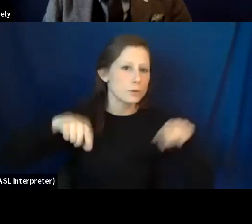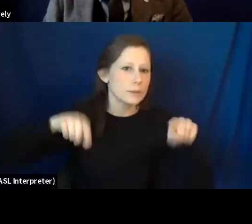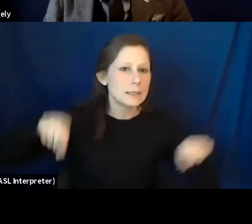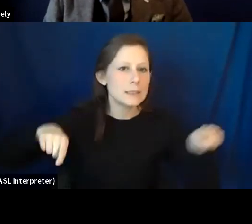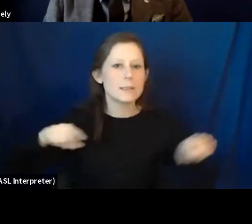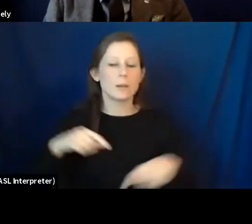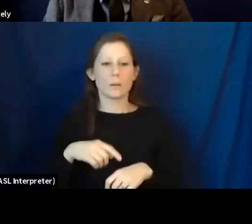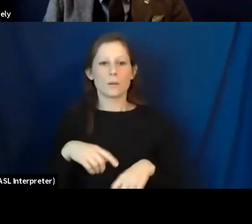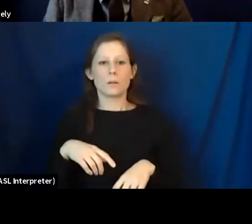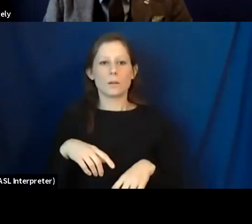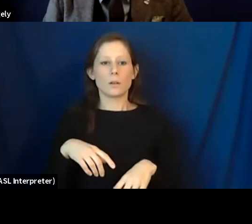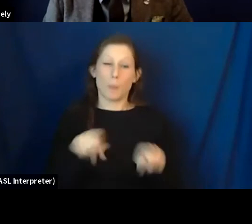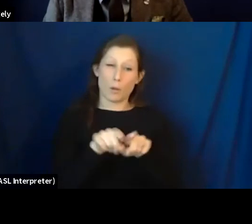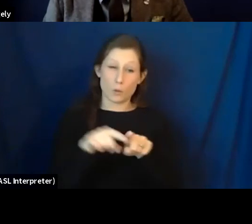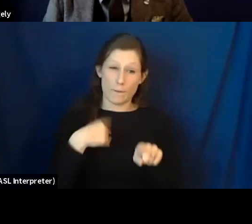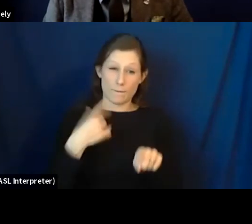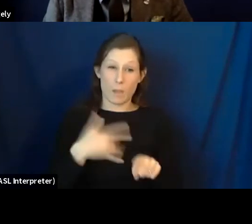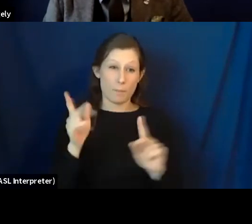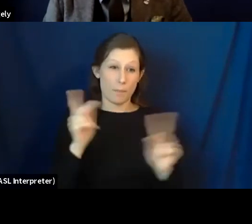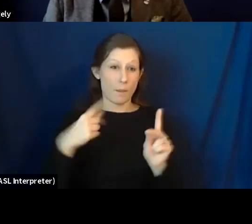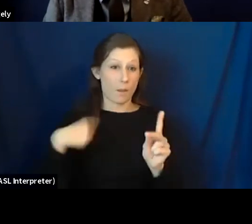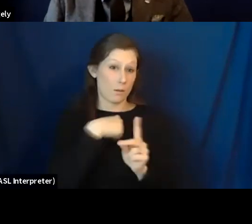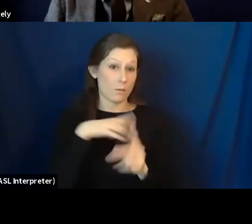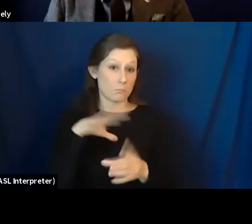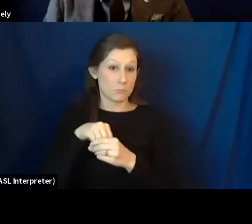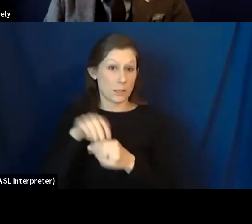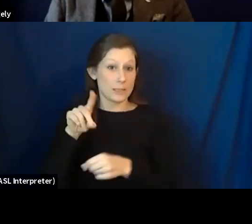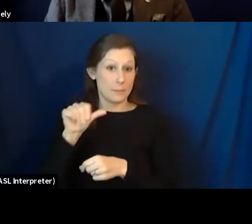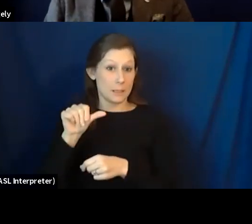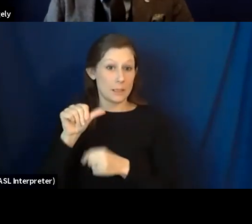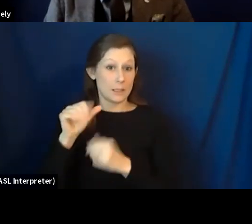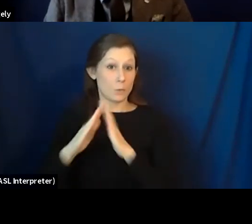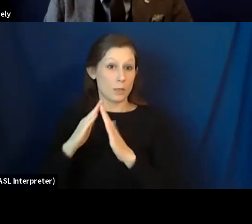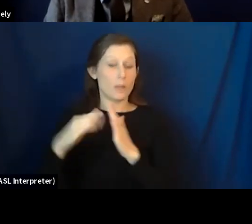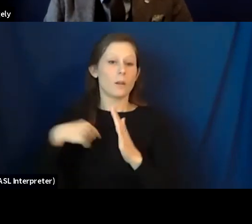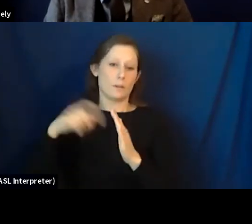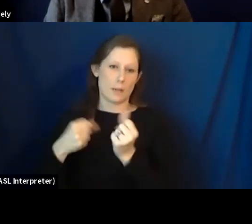those of us in the disability community need to advocate more for ourselves and one of